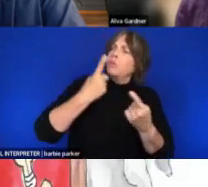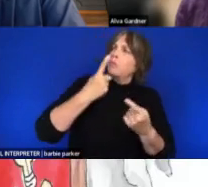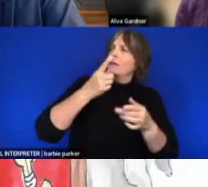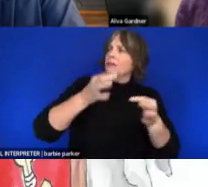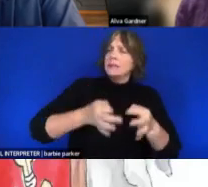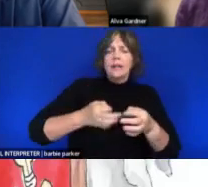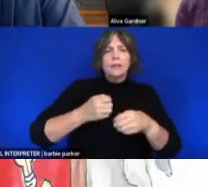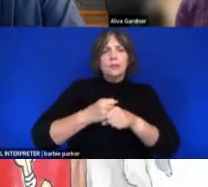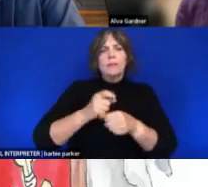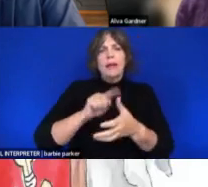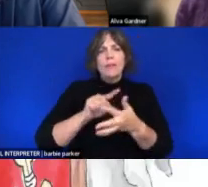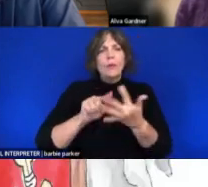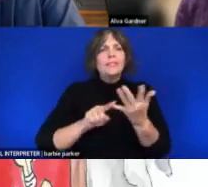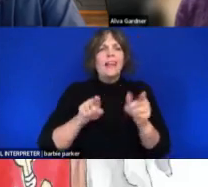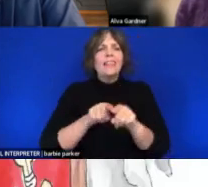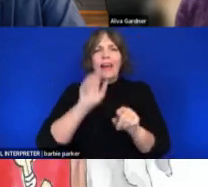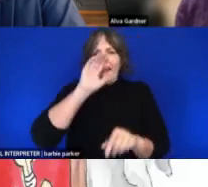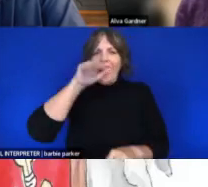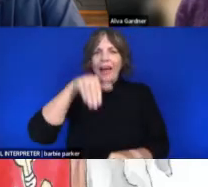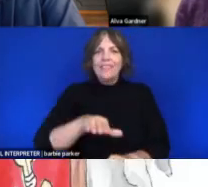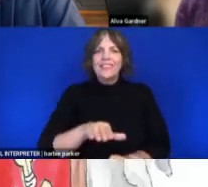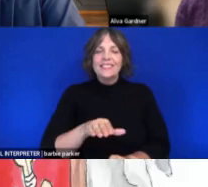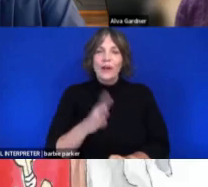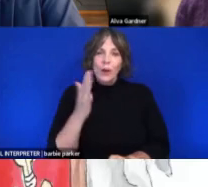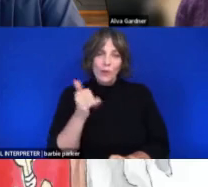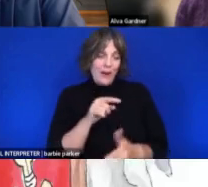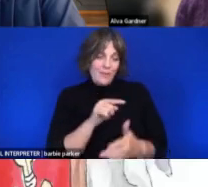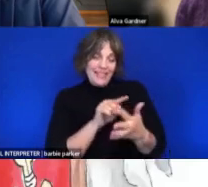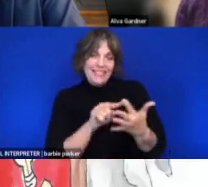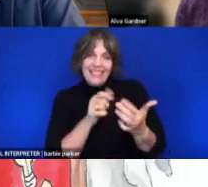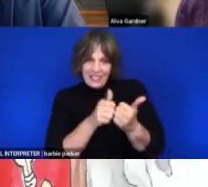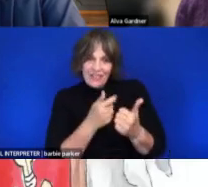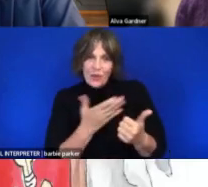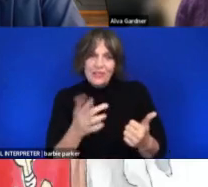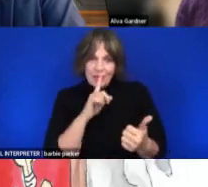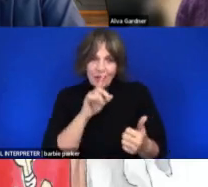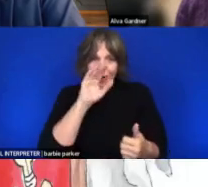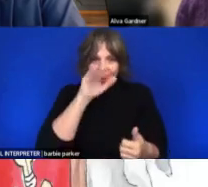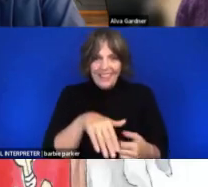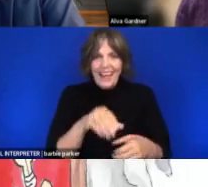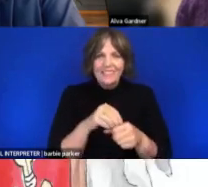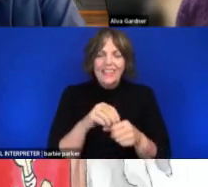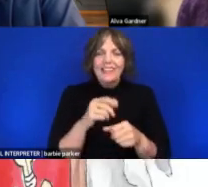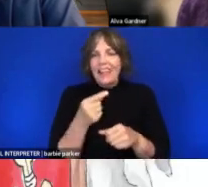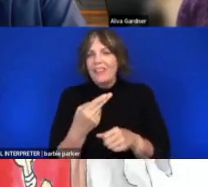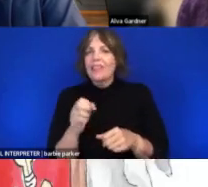elephants, because they really are the elephants in the room. But now, as I think about it, and I think of the whack a mole game, maybe we should have done